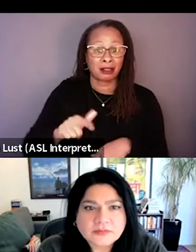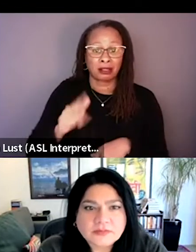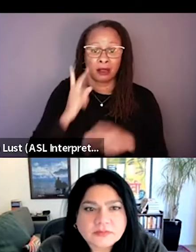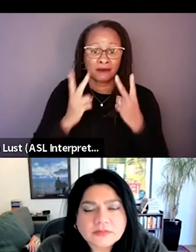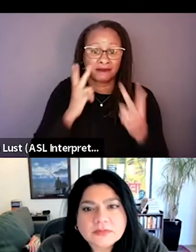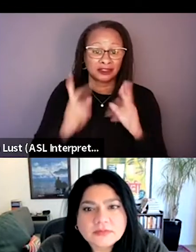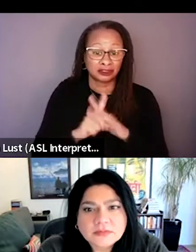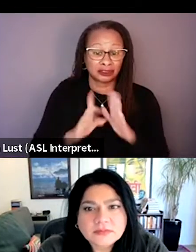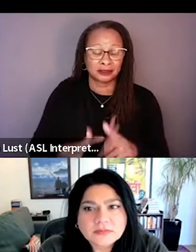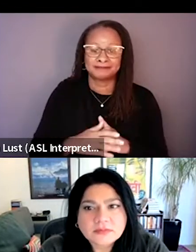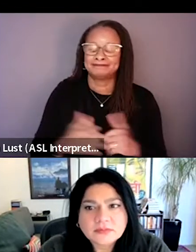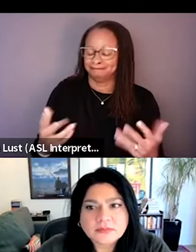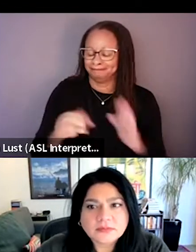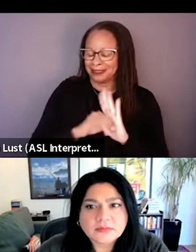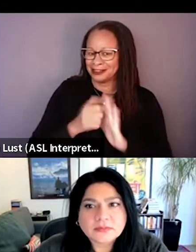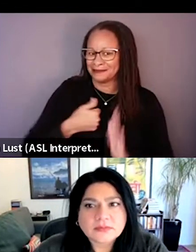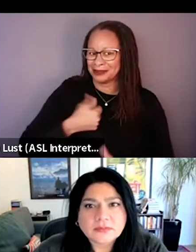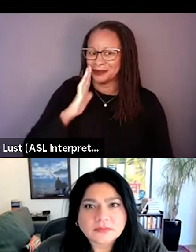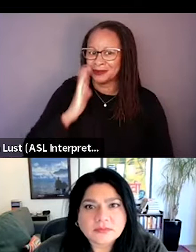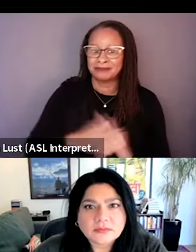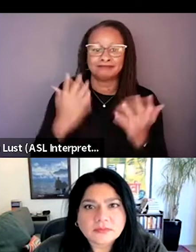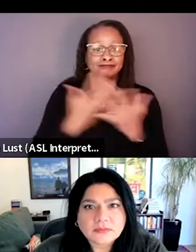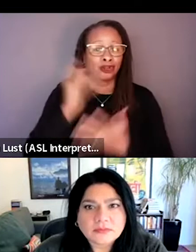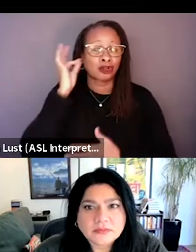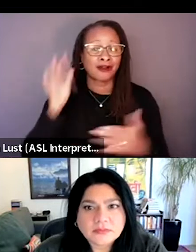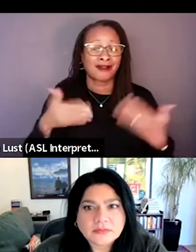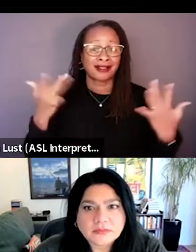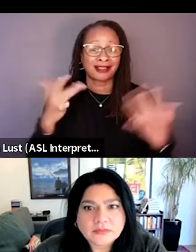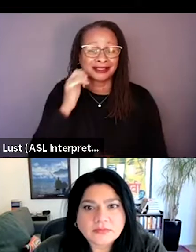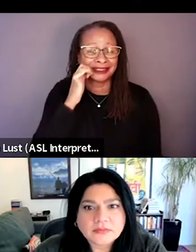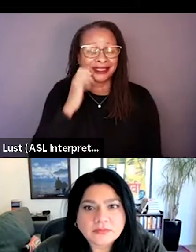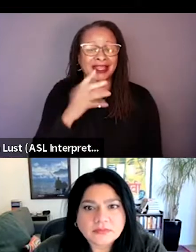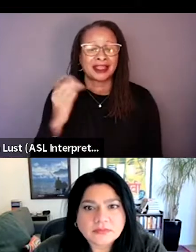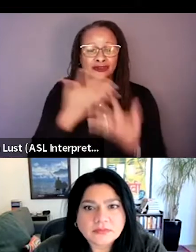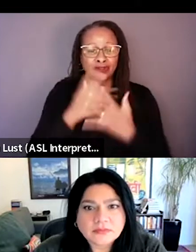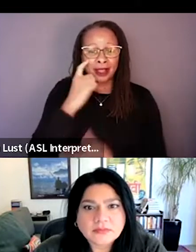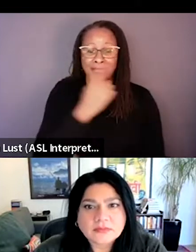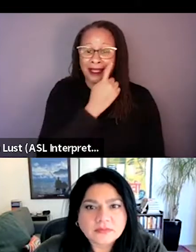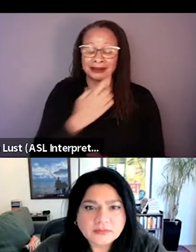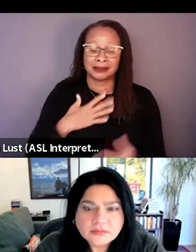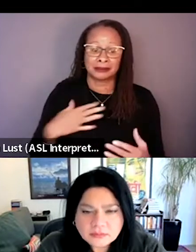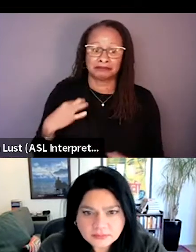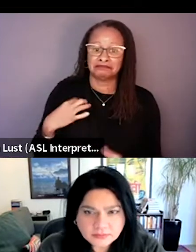I'd like to visually identify myself. I have dark hair, light skin, and dark eyes, and I'm wearing a black hoodie.